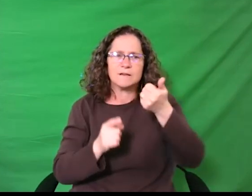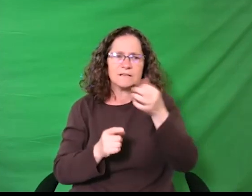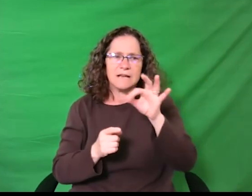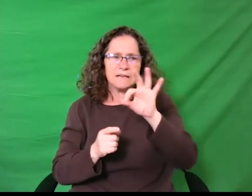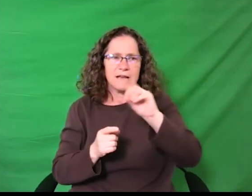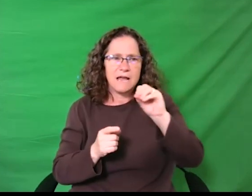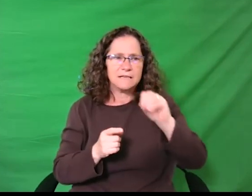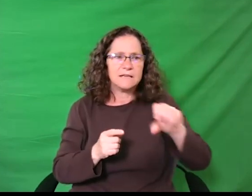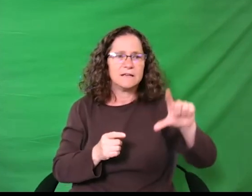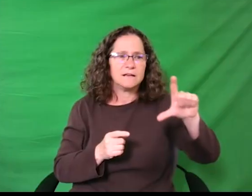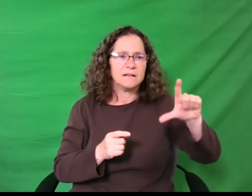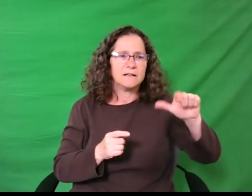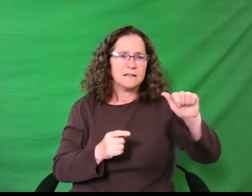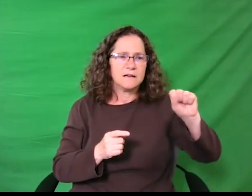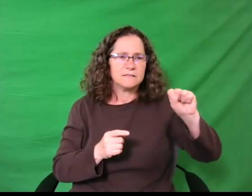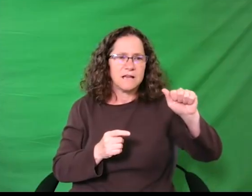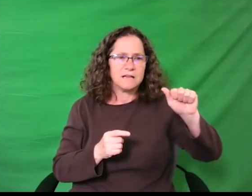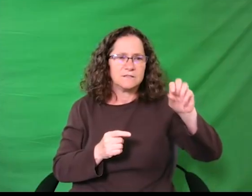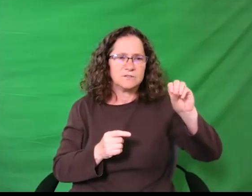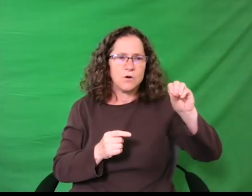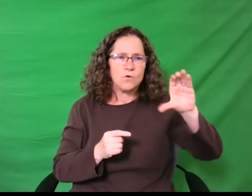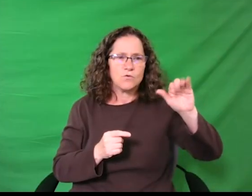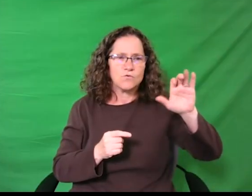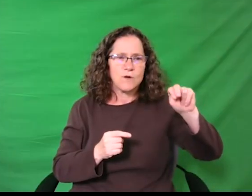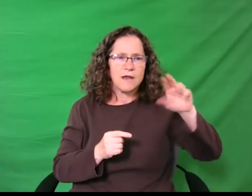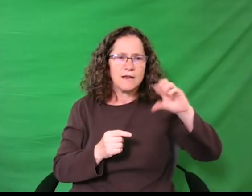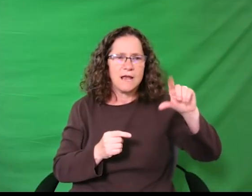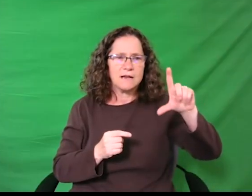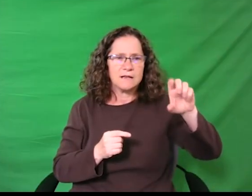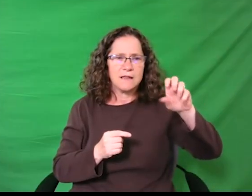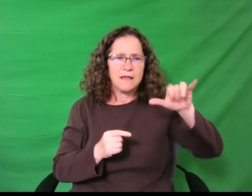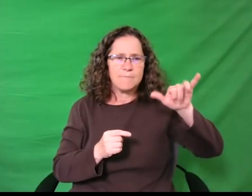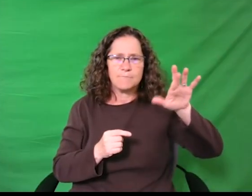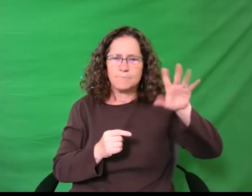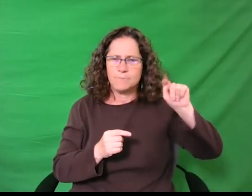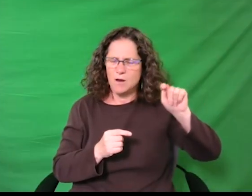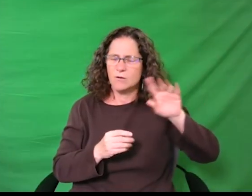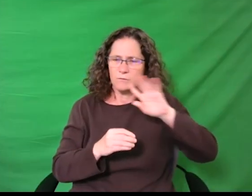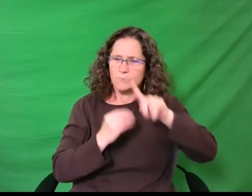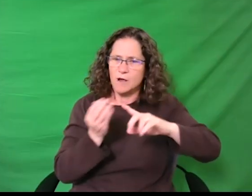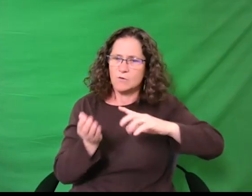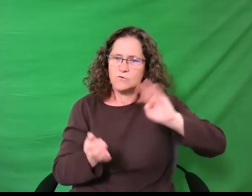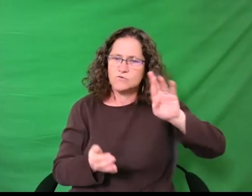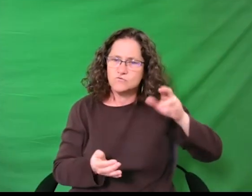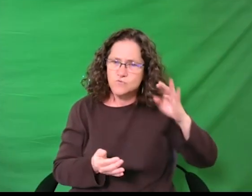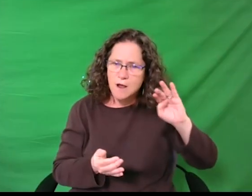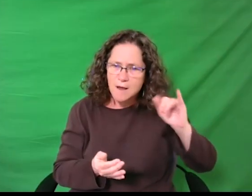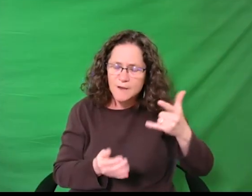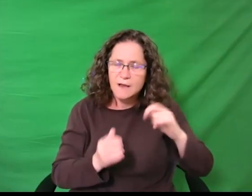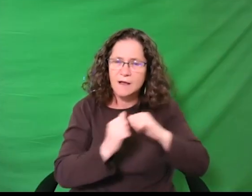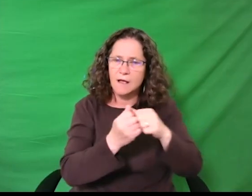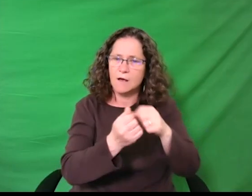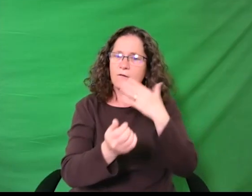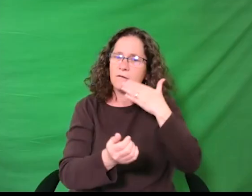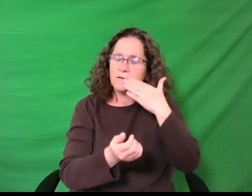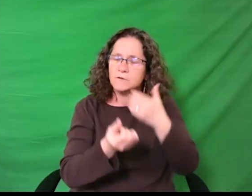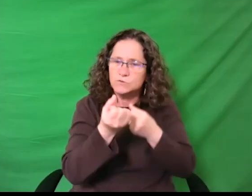looked at the support for cued speech for rhyme and the effect of exposure to cued speech for that skill.